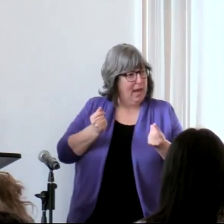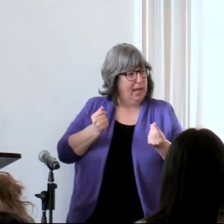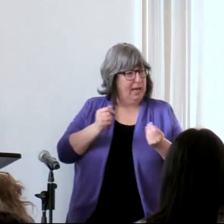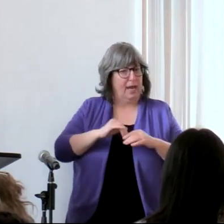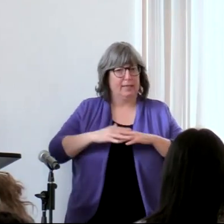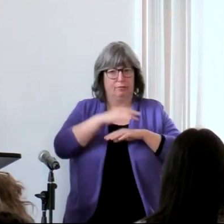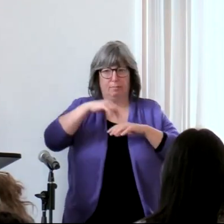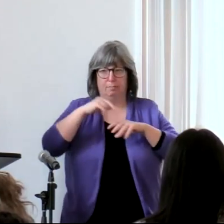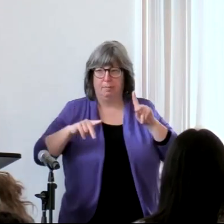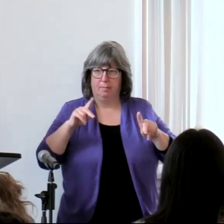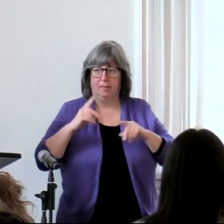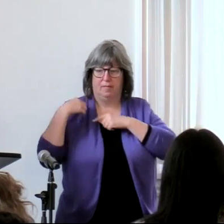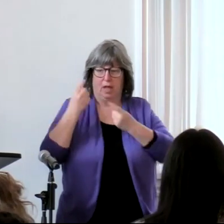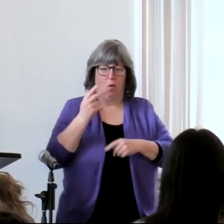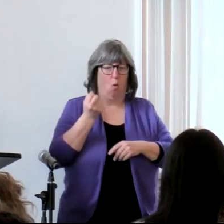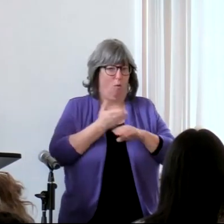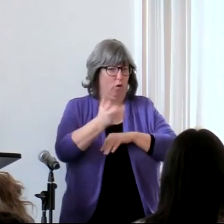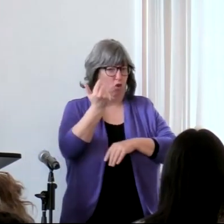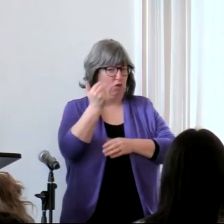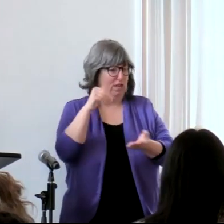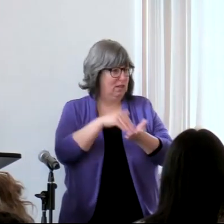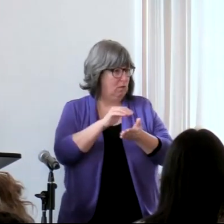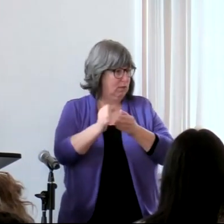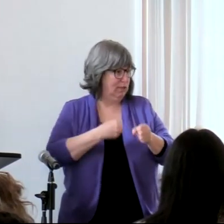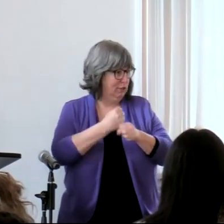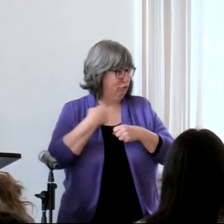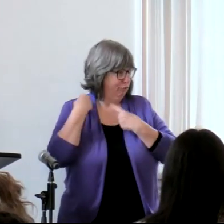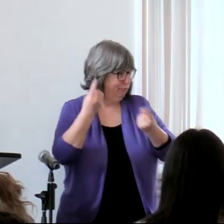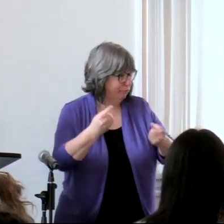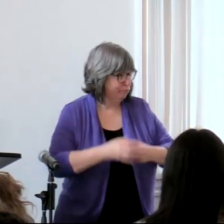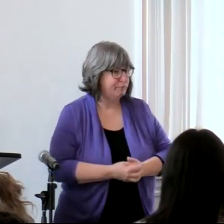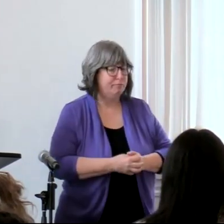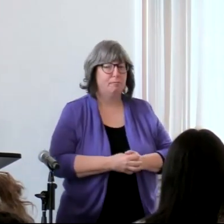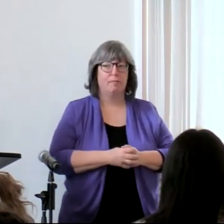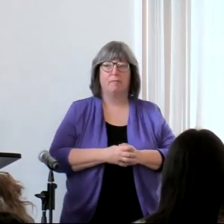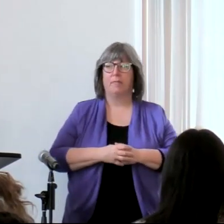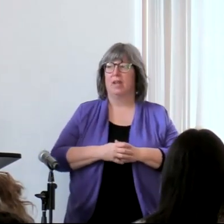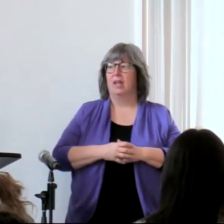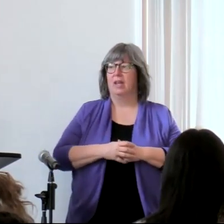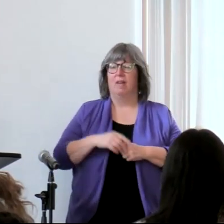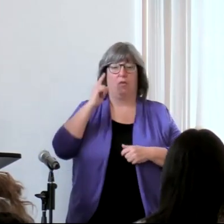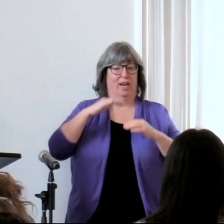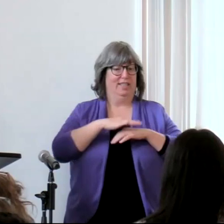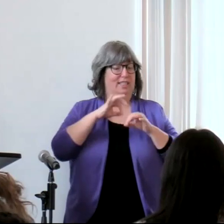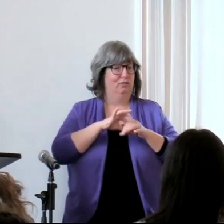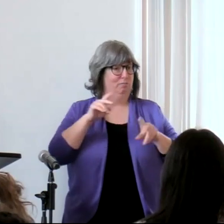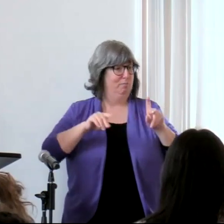which dates back over 13,000 years. This is a tradition that's dated back centuries for indigenous peoples.